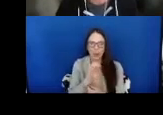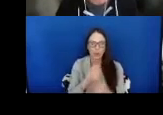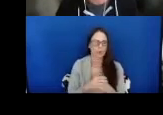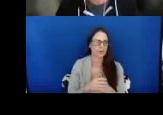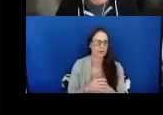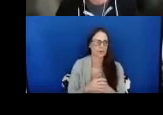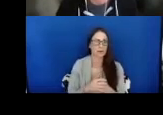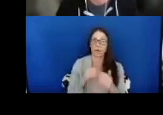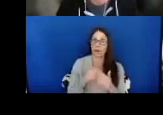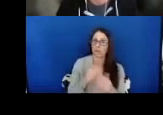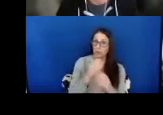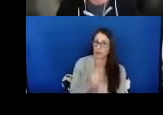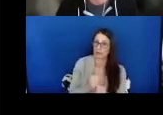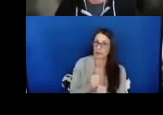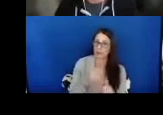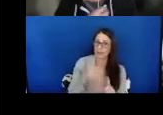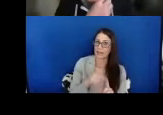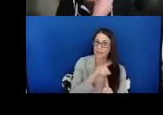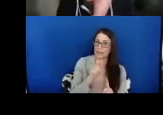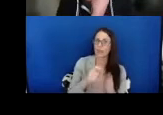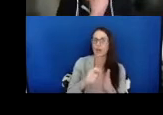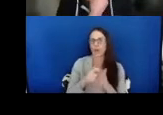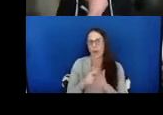those diagnoses require certain kinds of healthcare access.